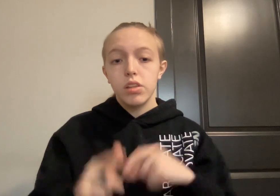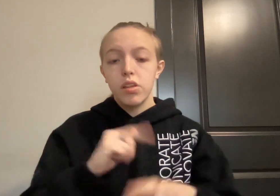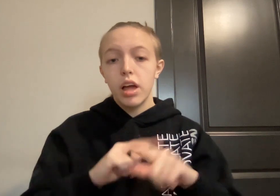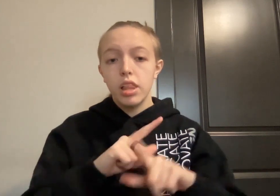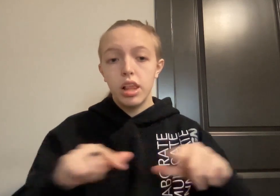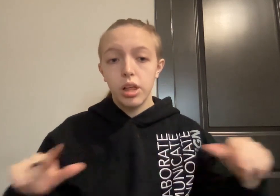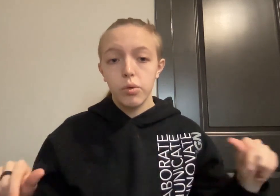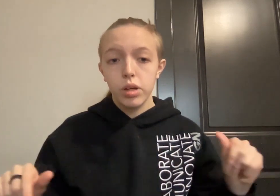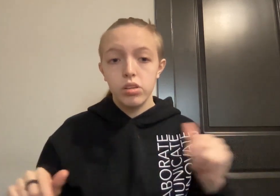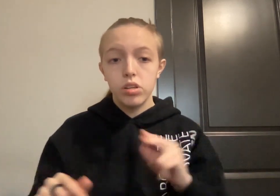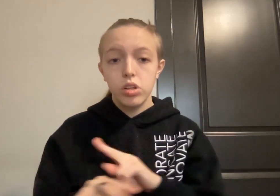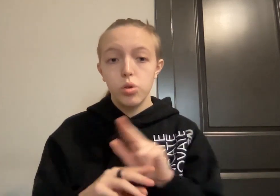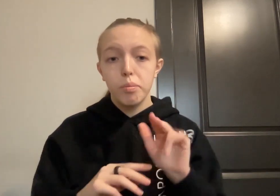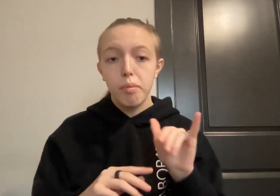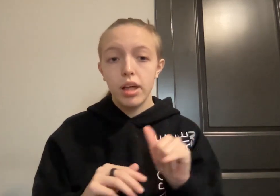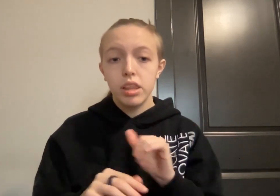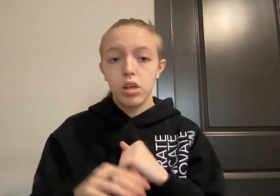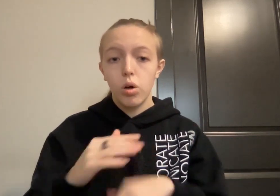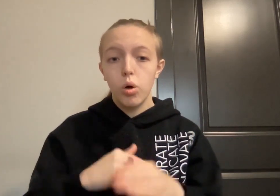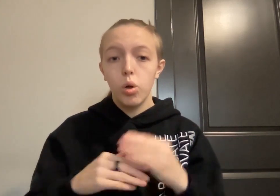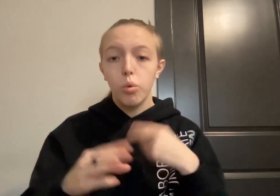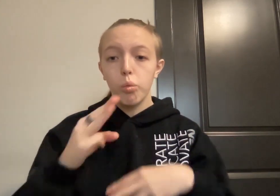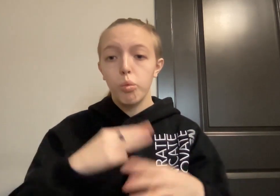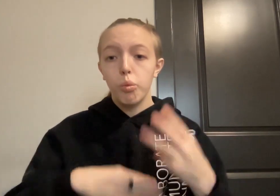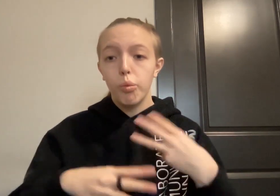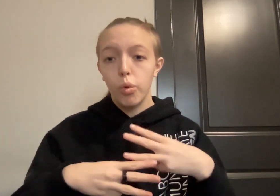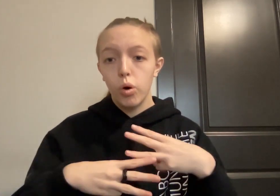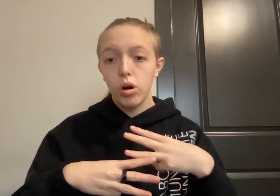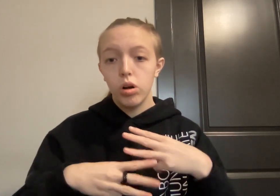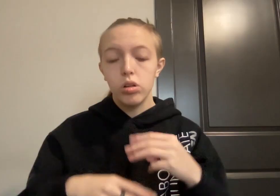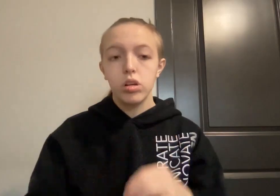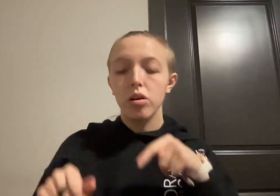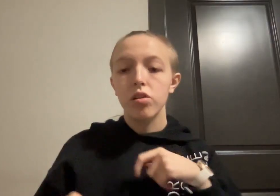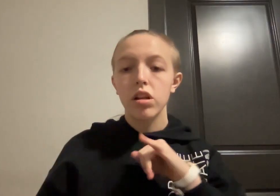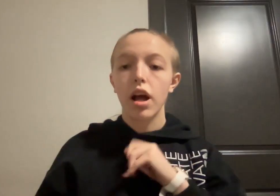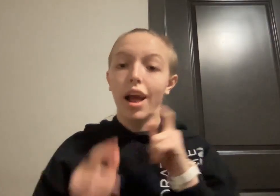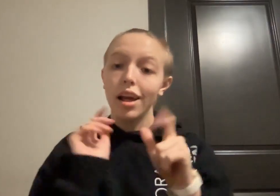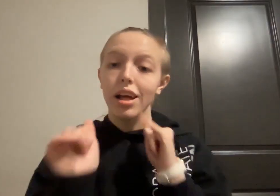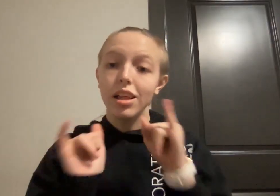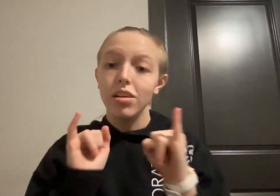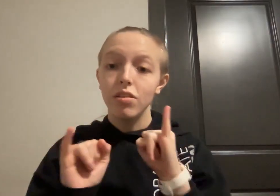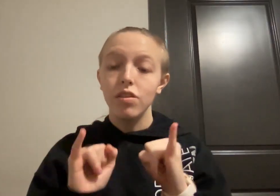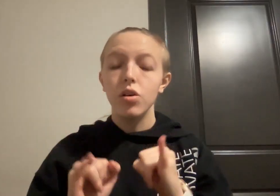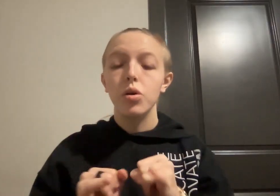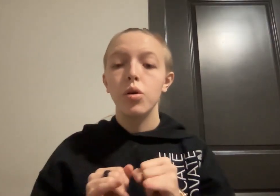and there being sign language used by the whole world.